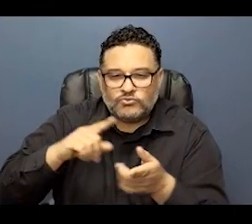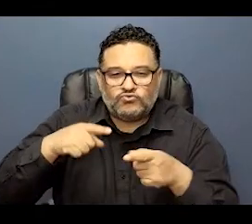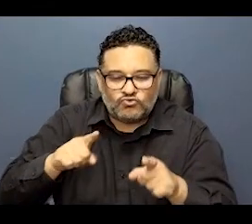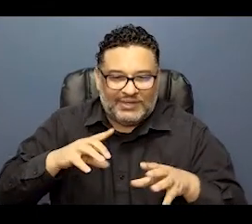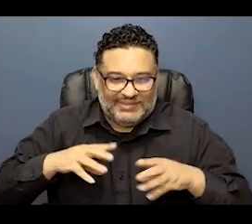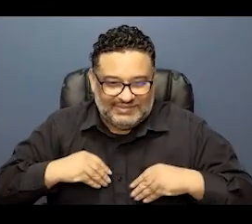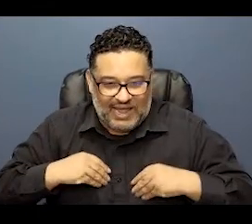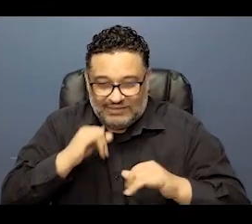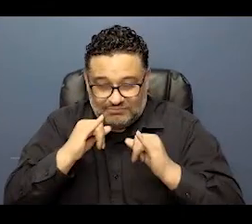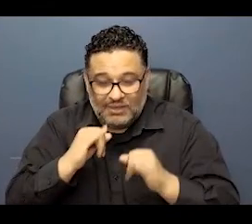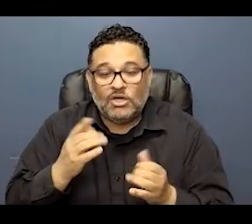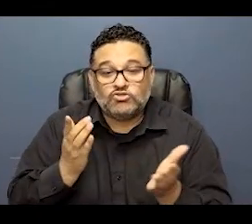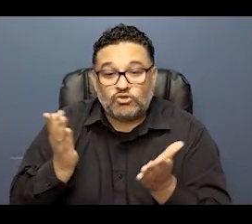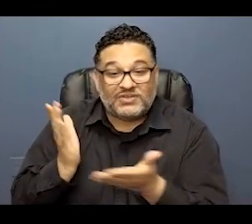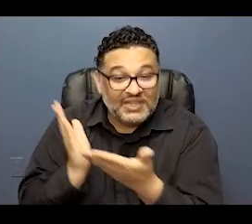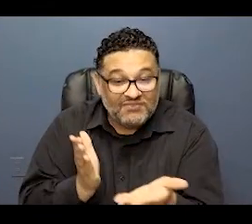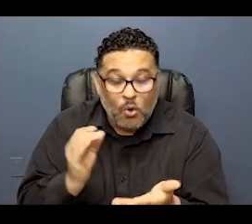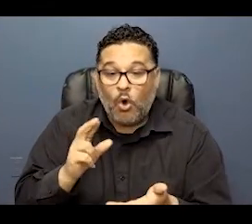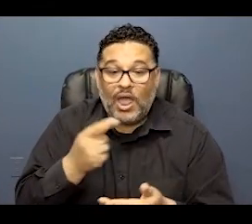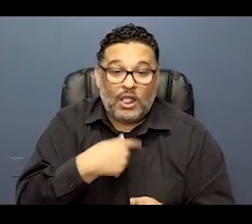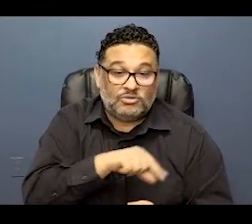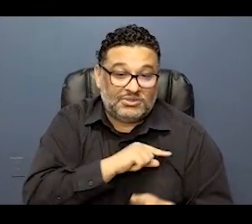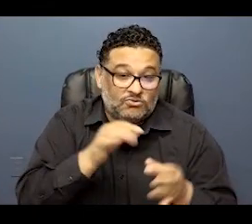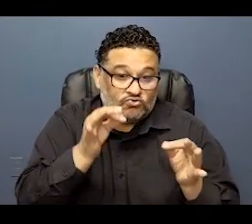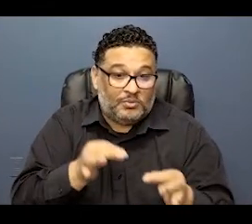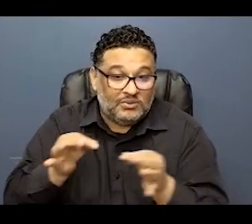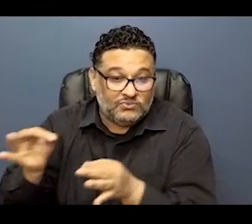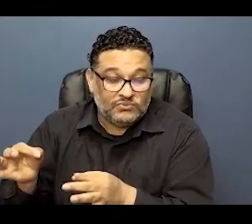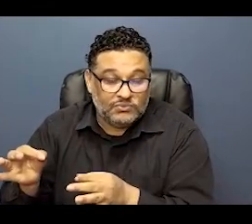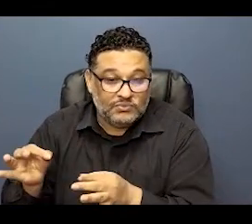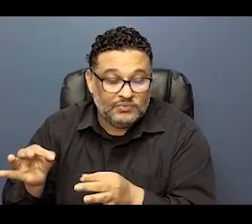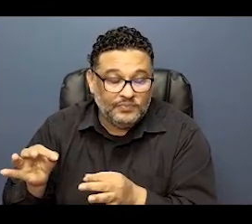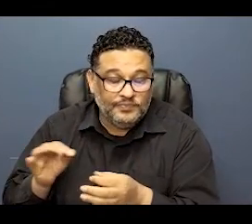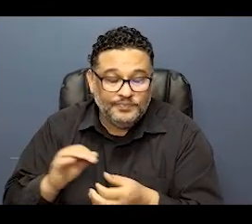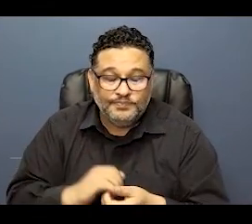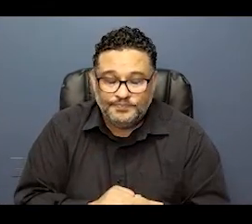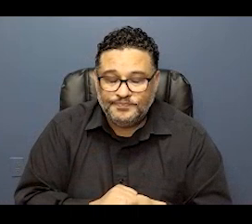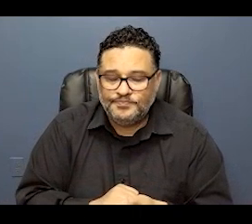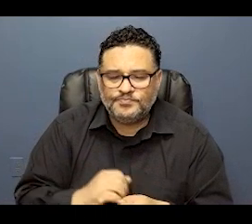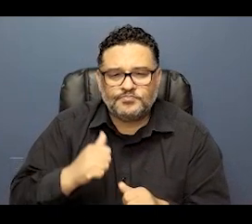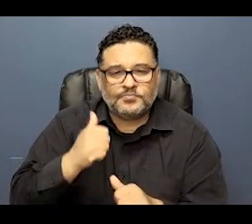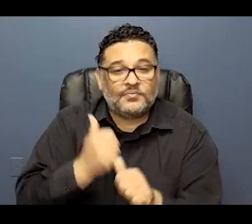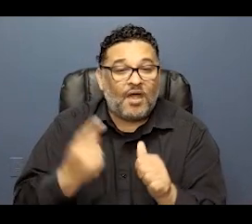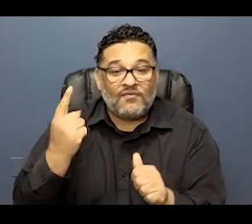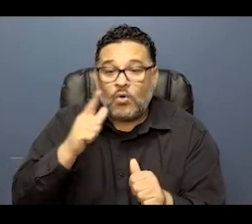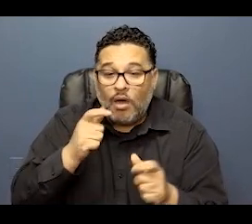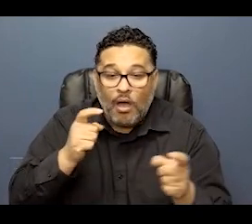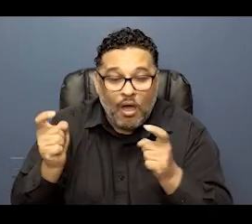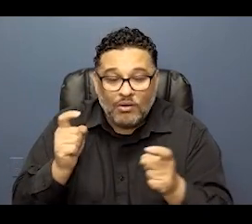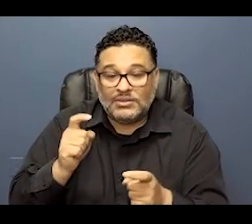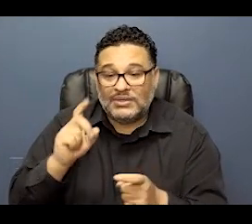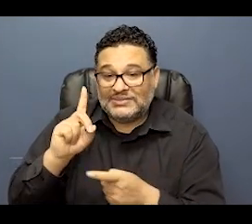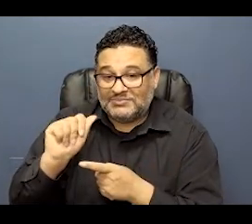or even eligibility determination. Everyone handling disability documentation must follow